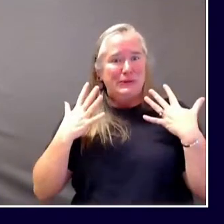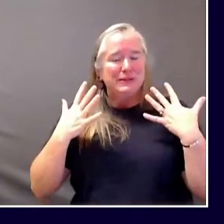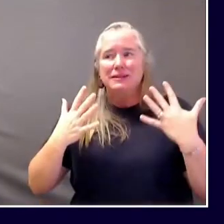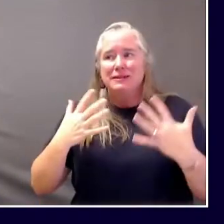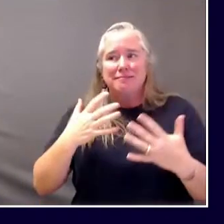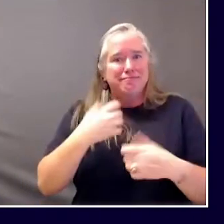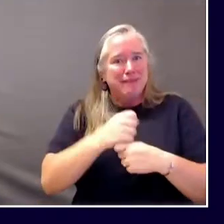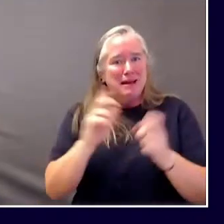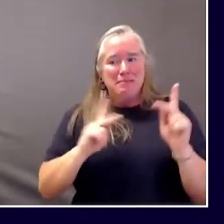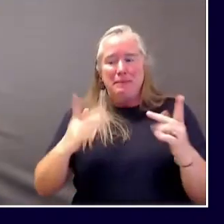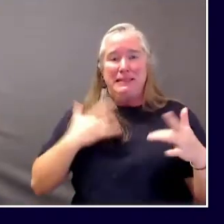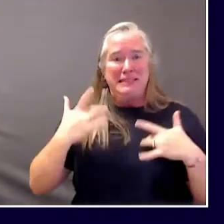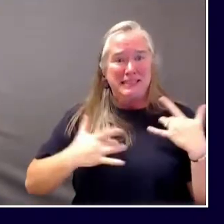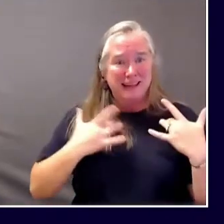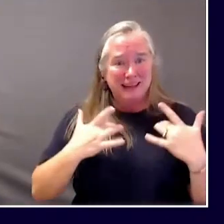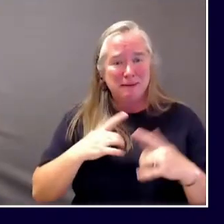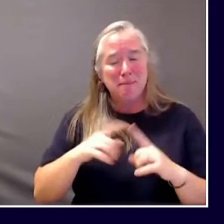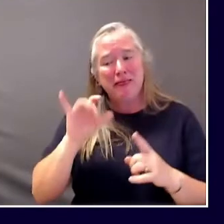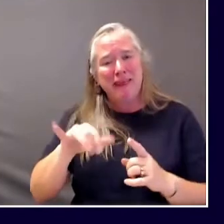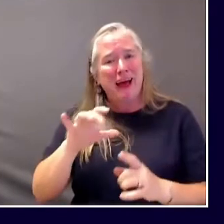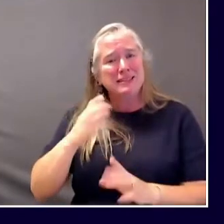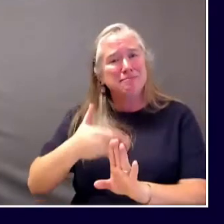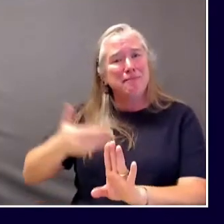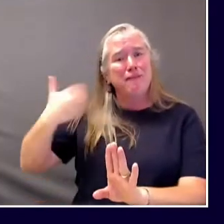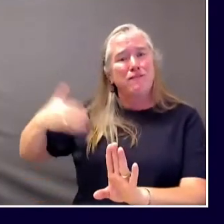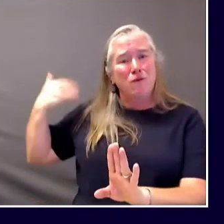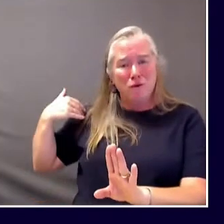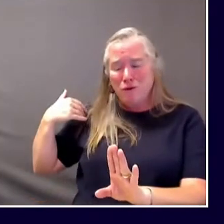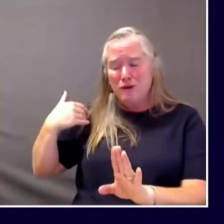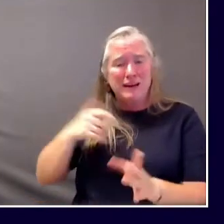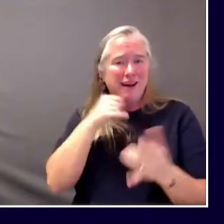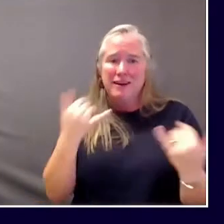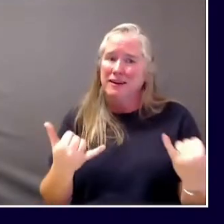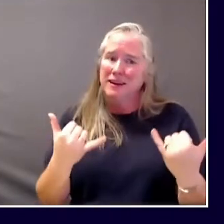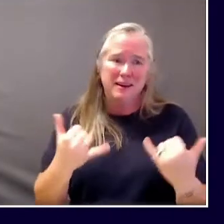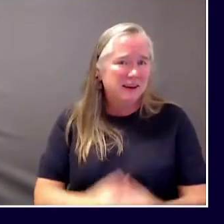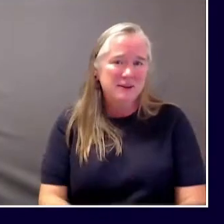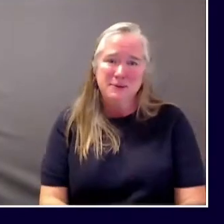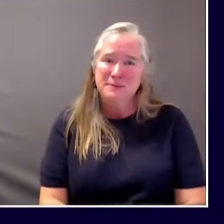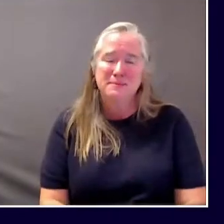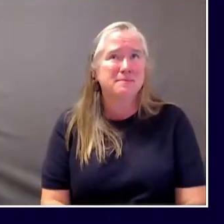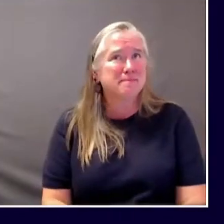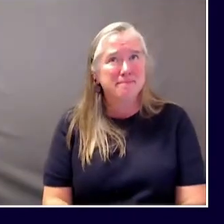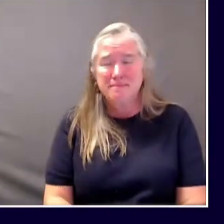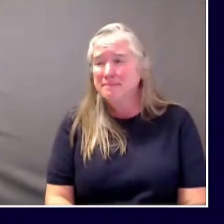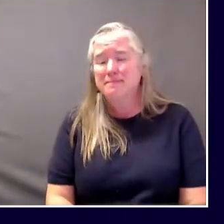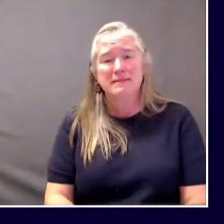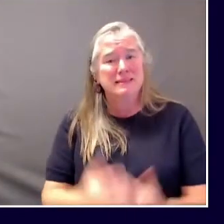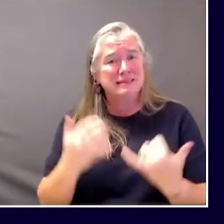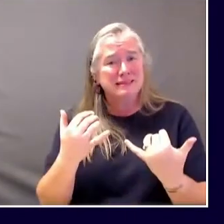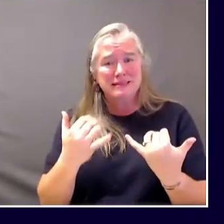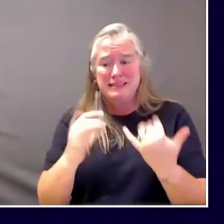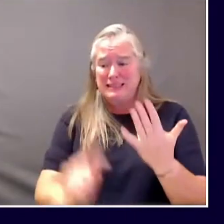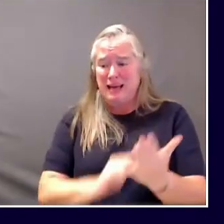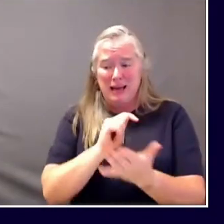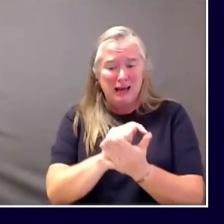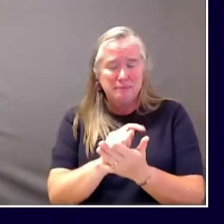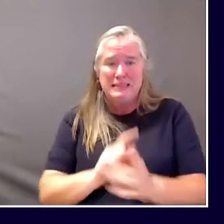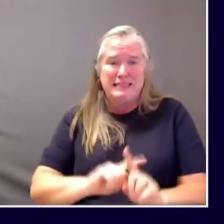this is a different time this is a whole different environment this year at this